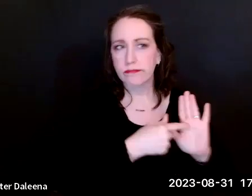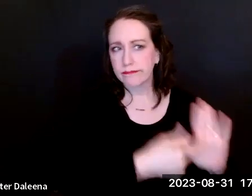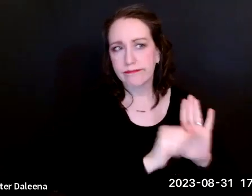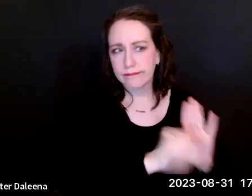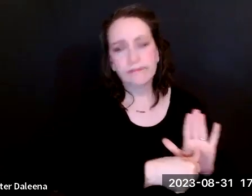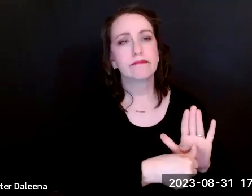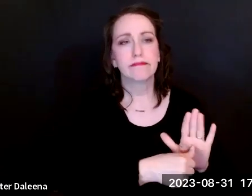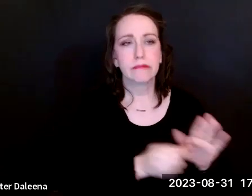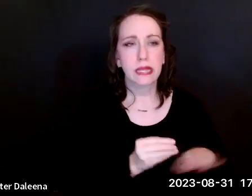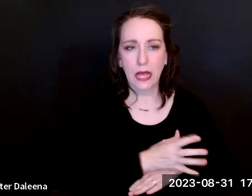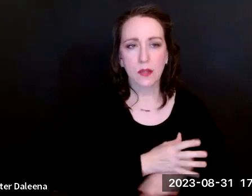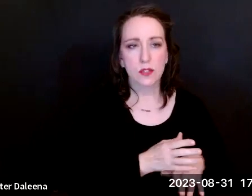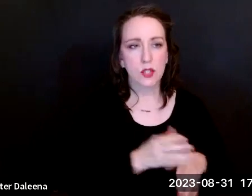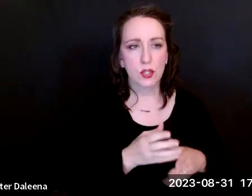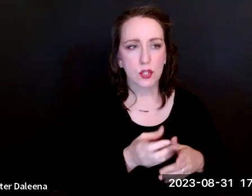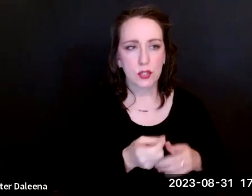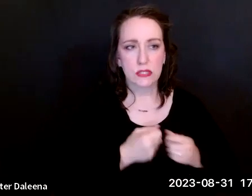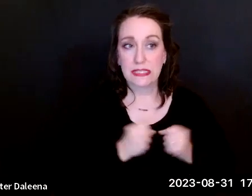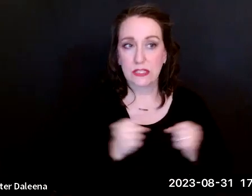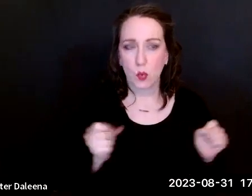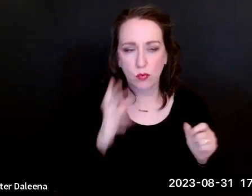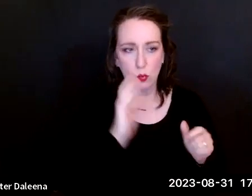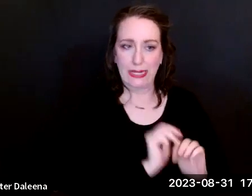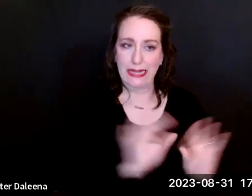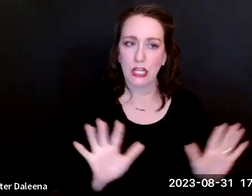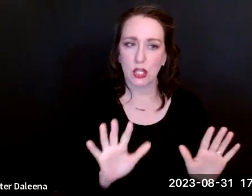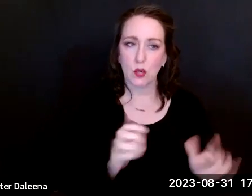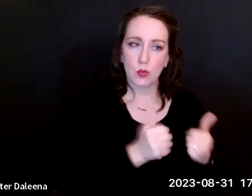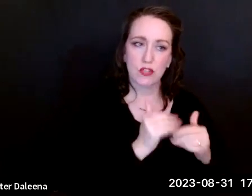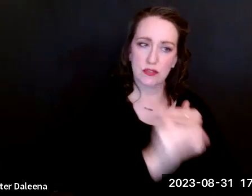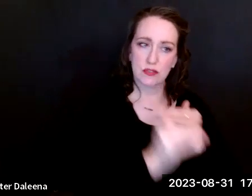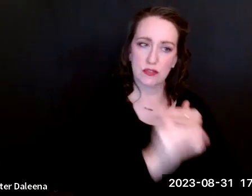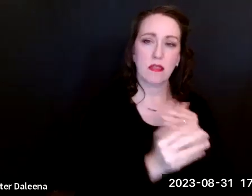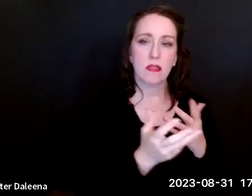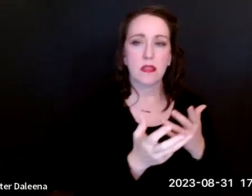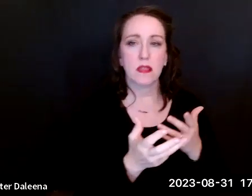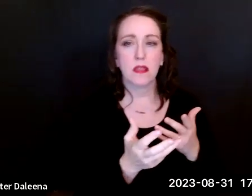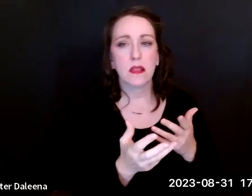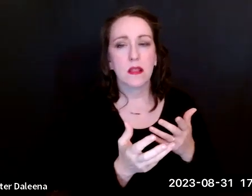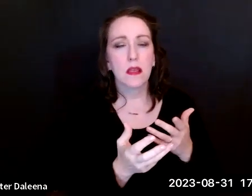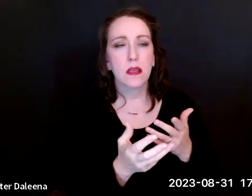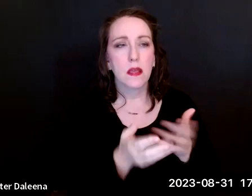disclosure when that comes up that we are clear on that on what level of um uh professional that